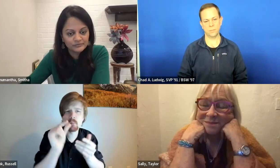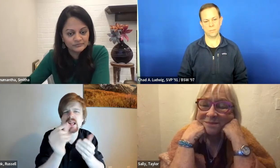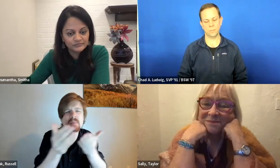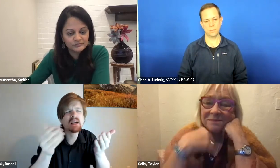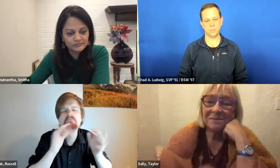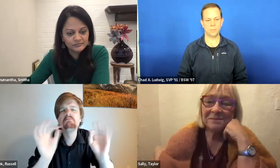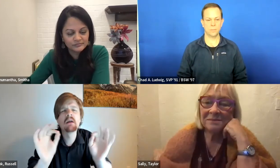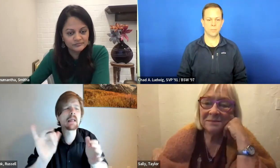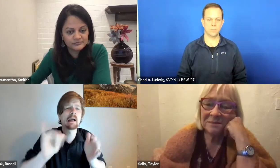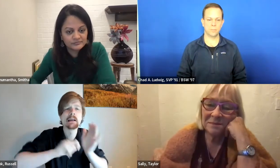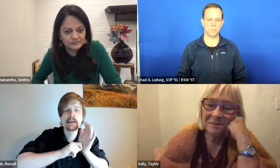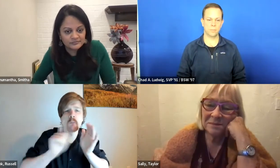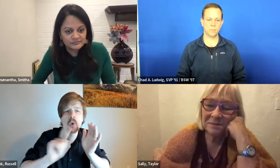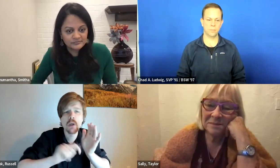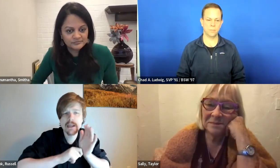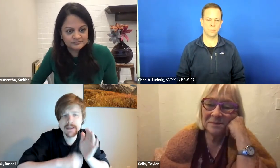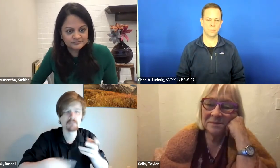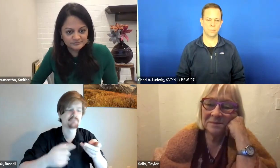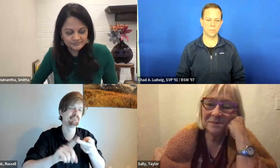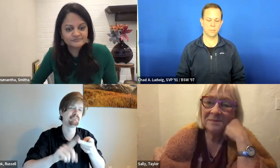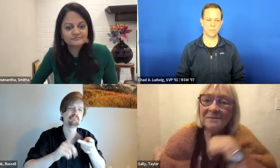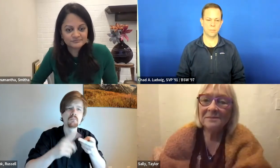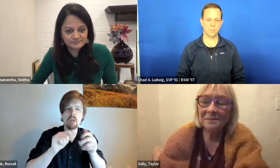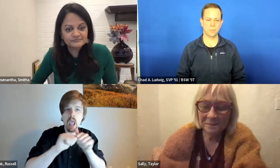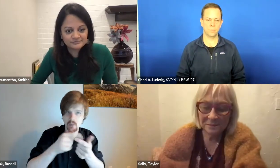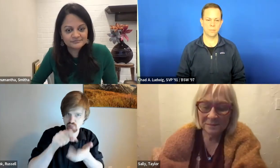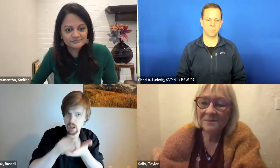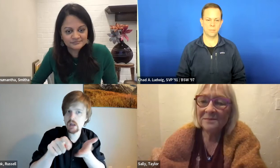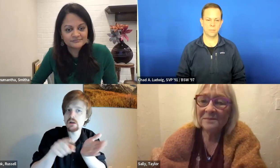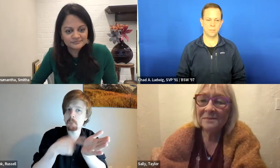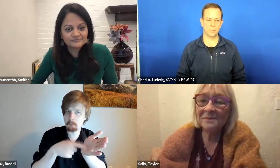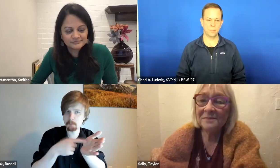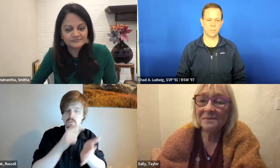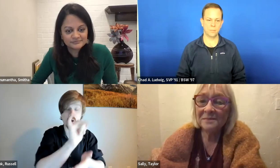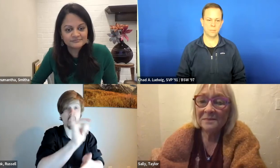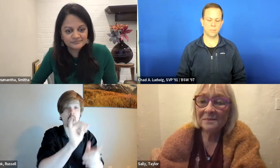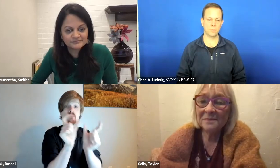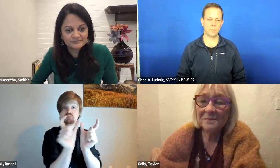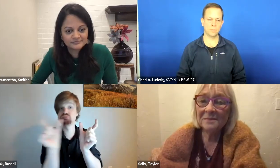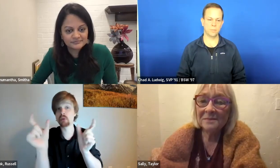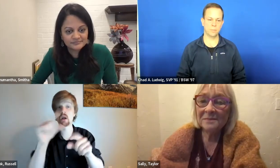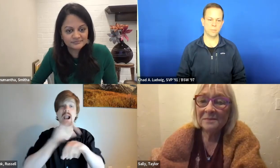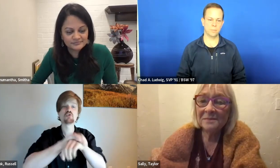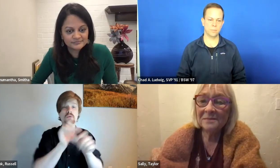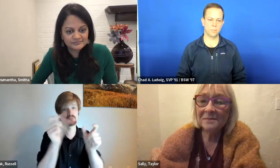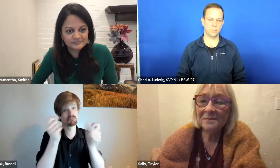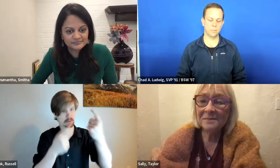and we noticed that he was forgetting little things, like where he put his keys or how to write sometimes.